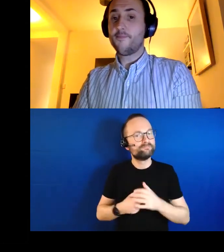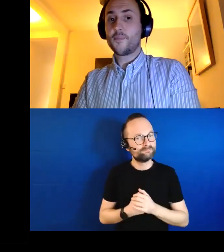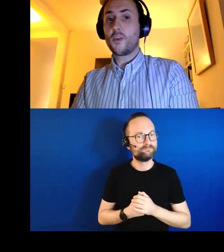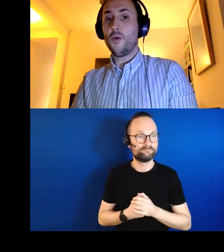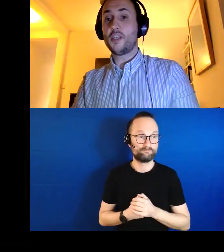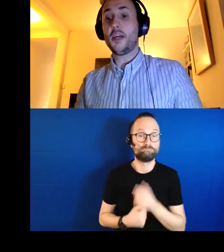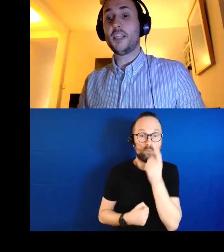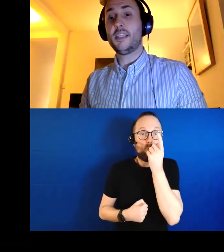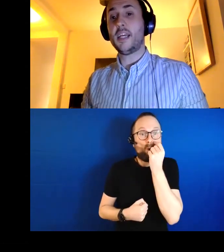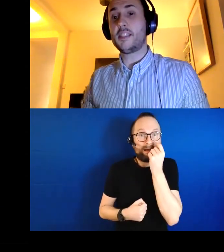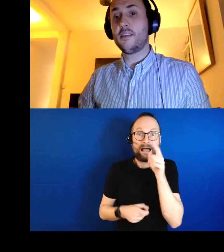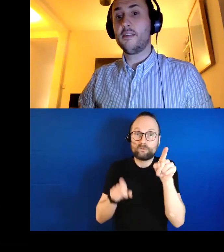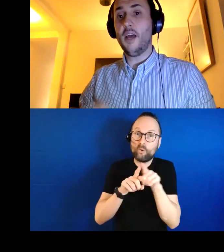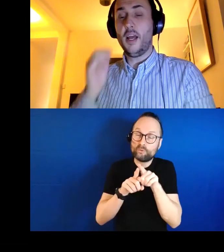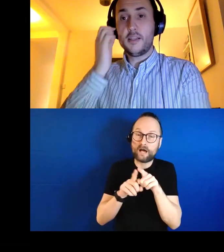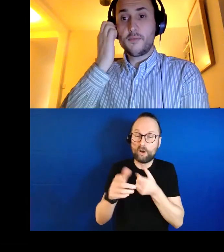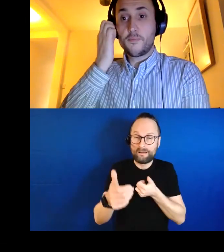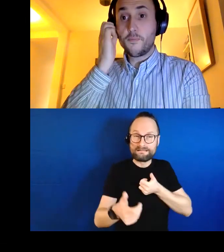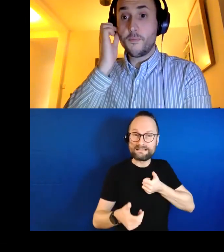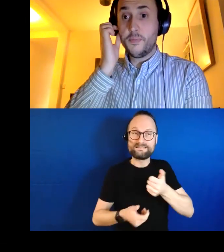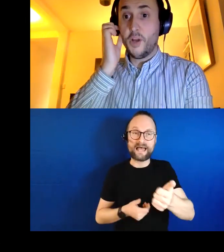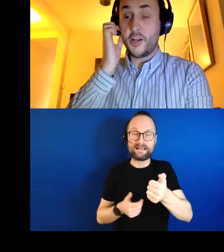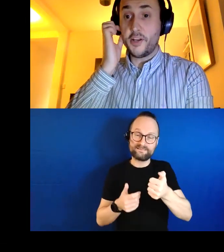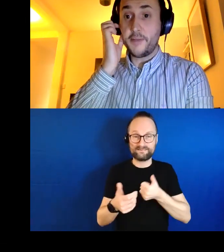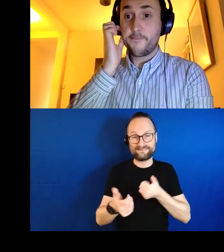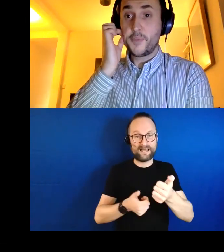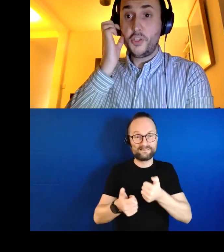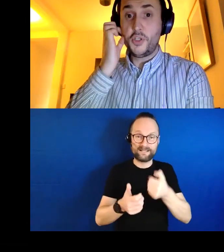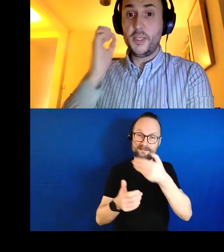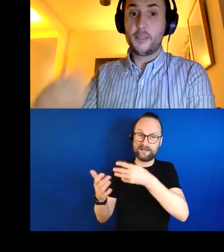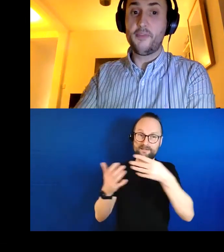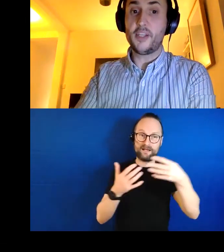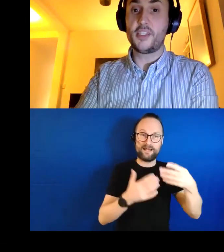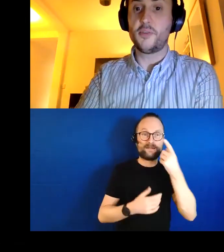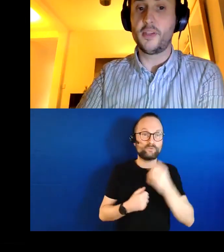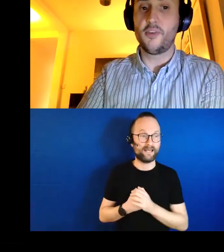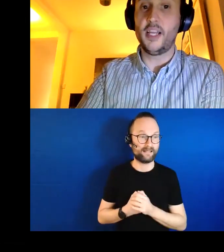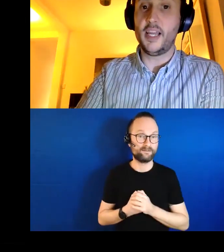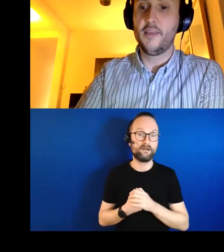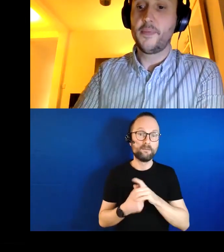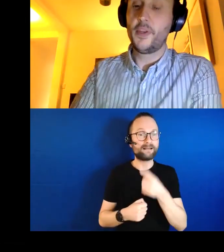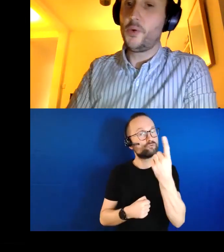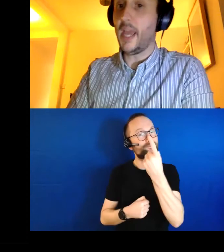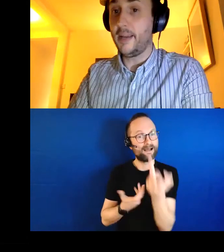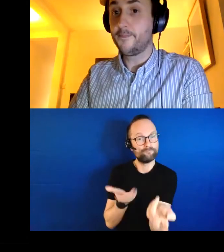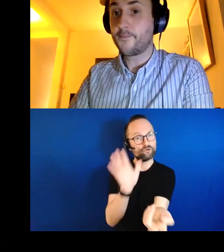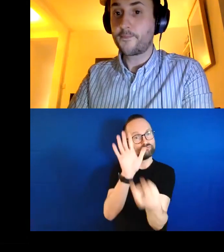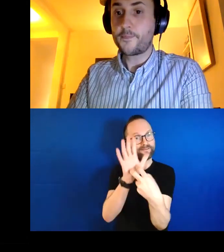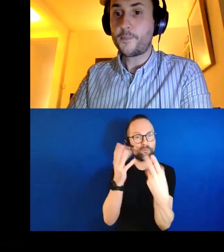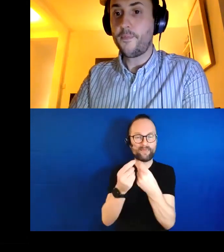aware of the process that happens with text phone.